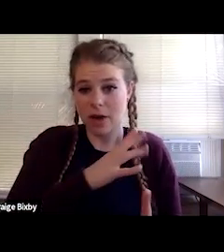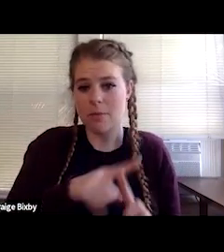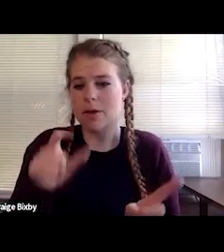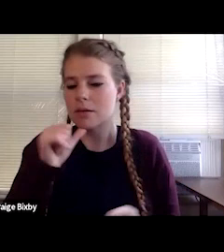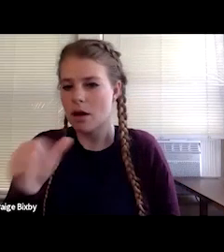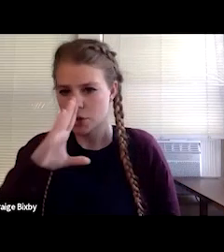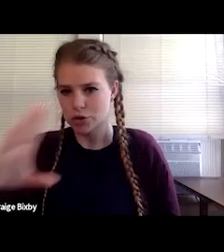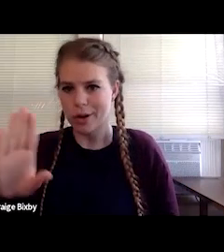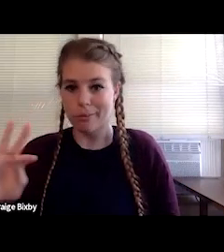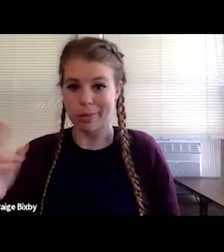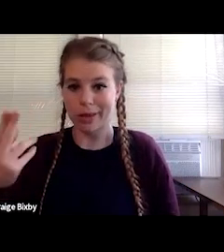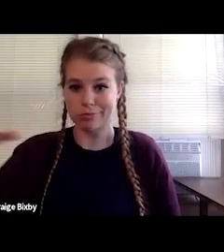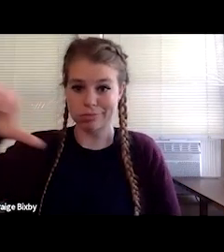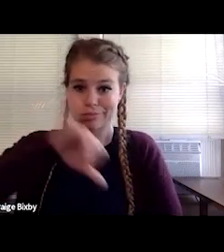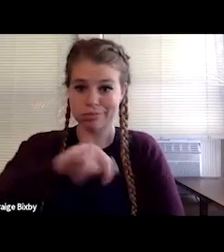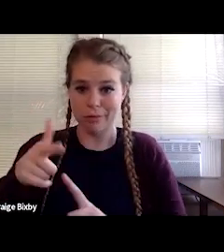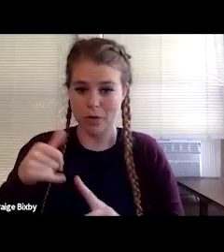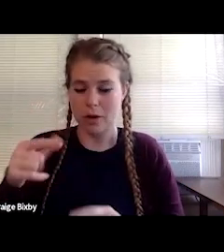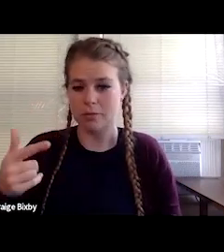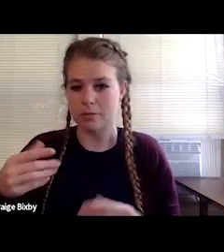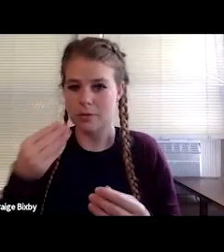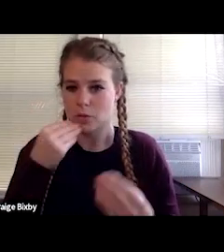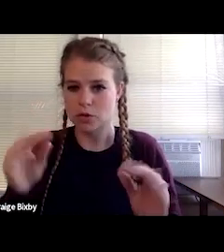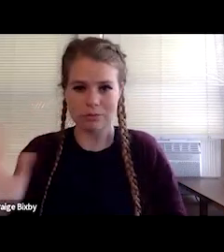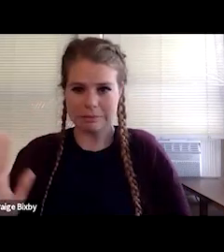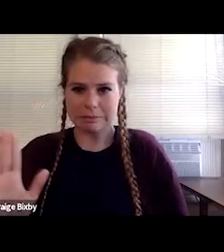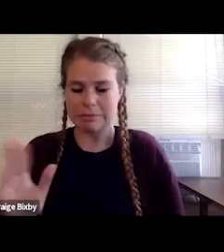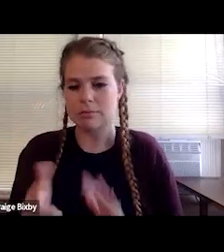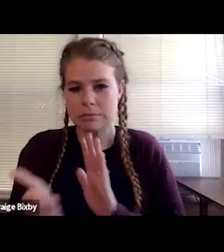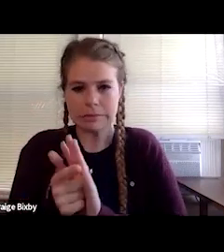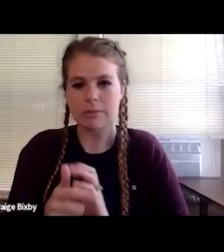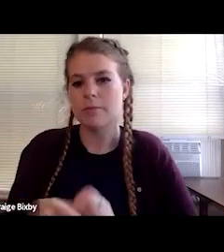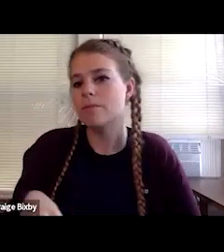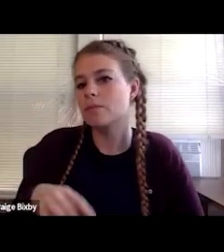you'd get from a grocery store or anything, we don't recommend that. Is there anything else you wanted to add, Brian?